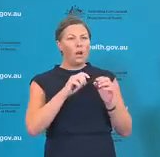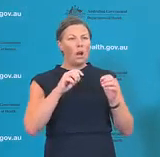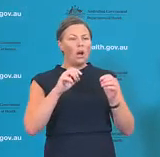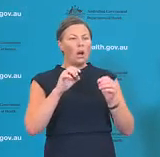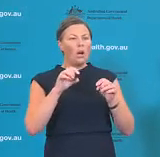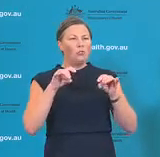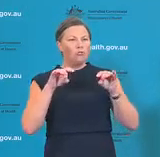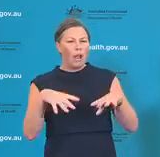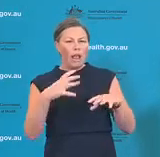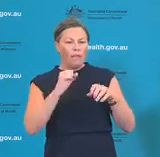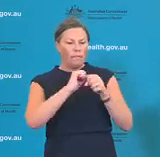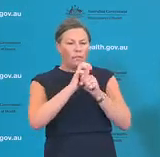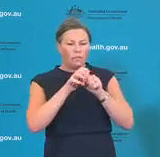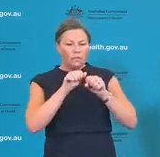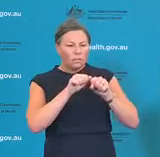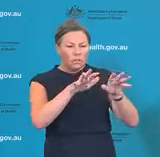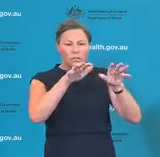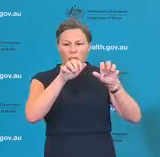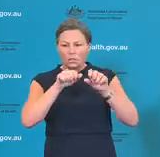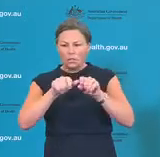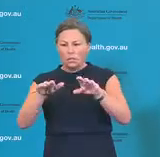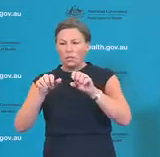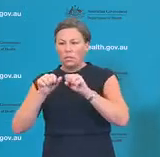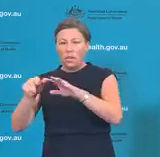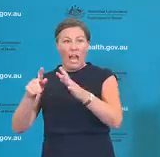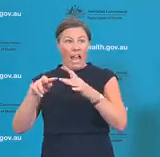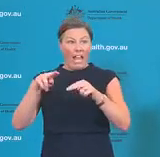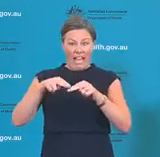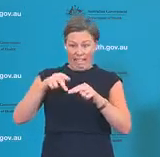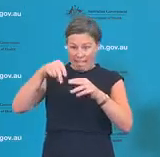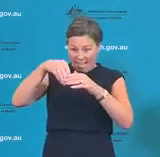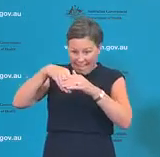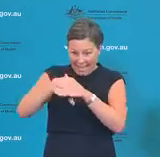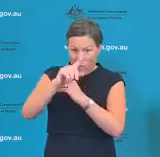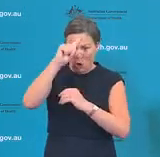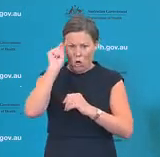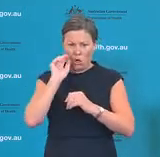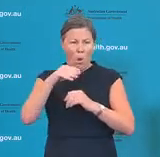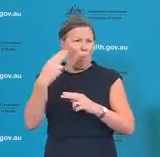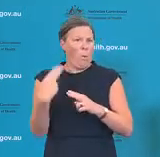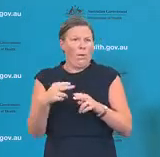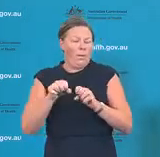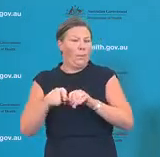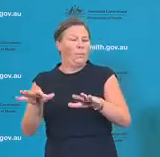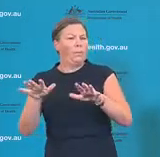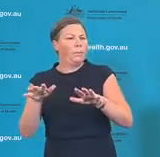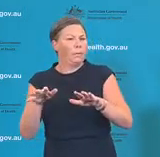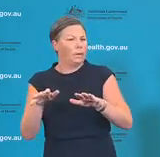homes there's been rapid spreading of the virus. Does that mean that as we look to easing some of the